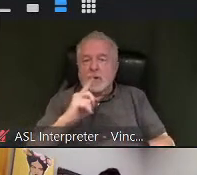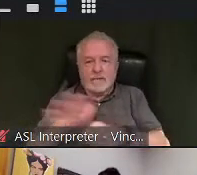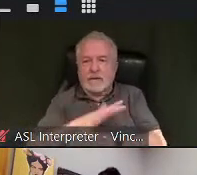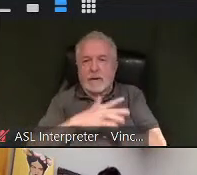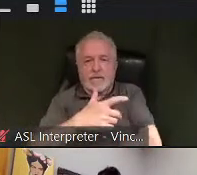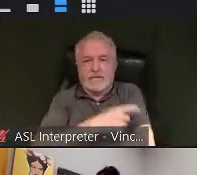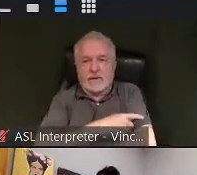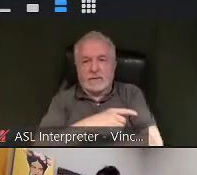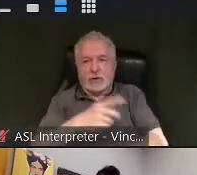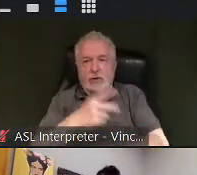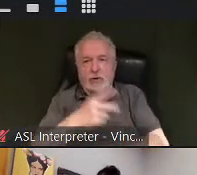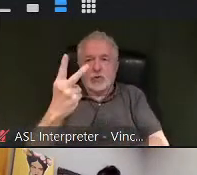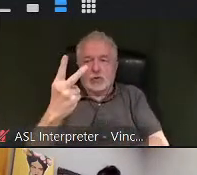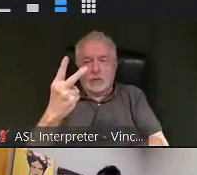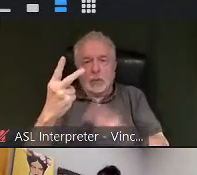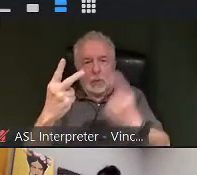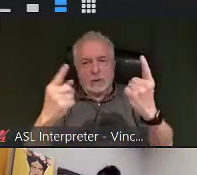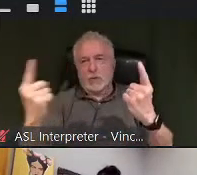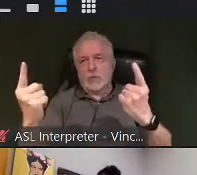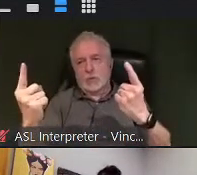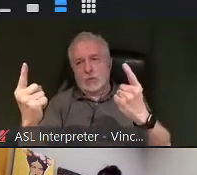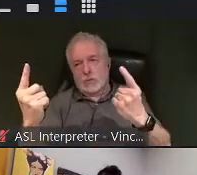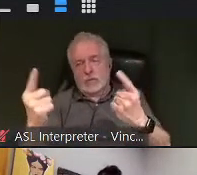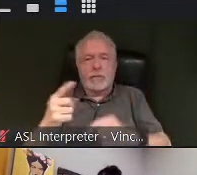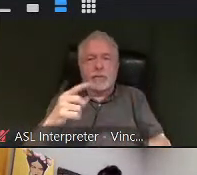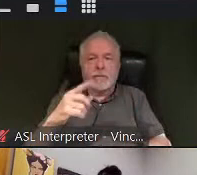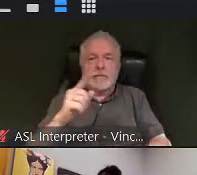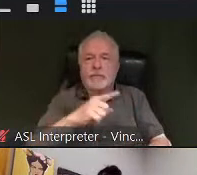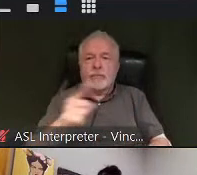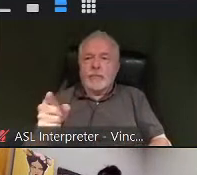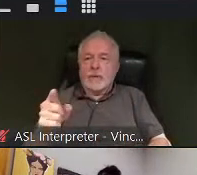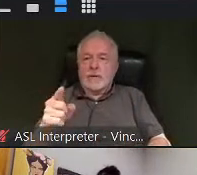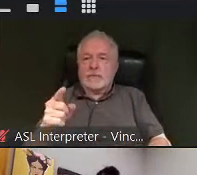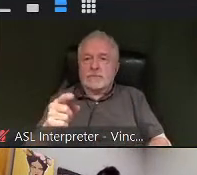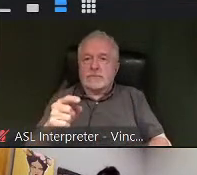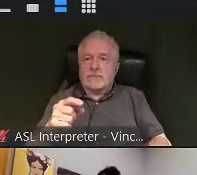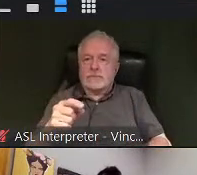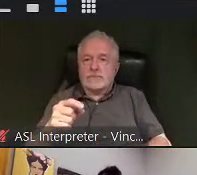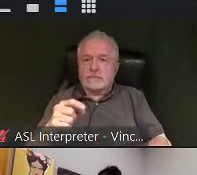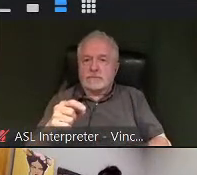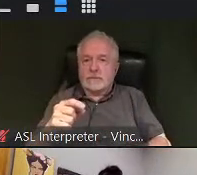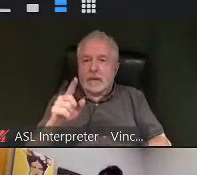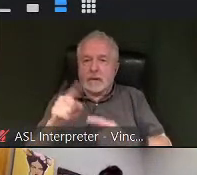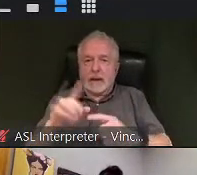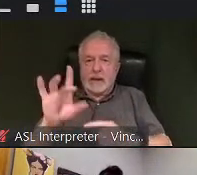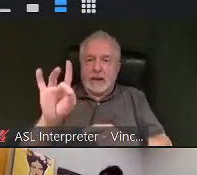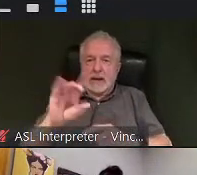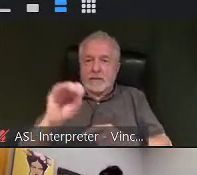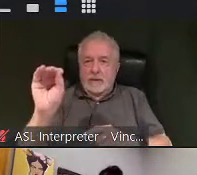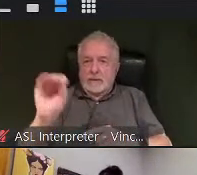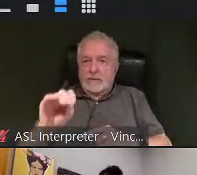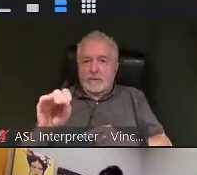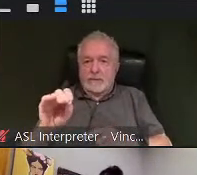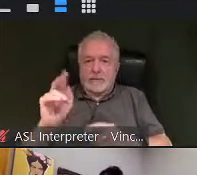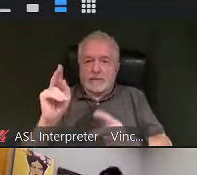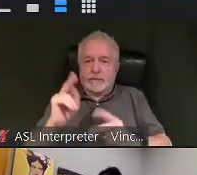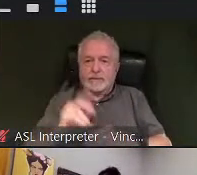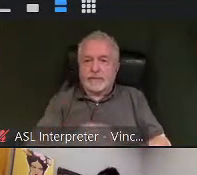And that means the two vaccines when they're about eight percent of the.